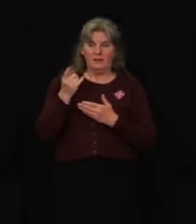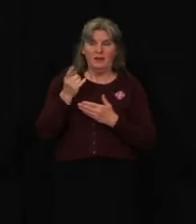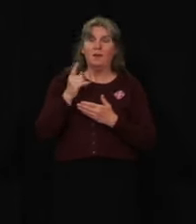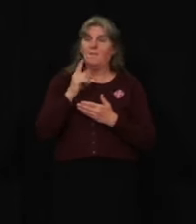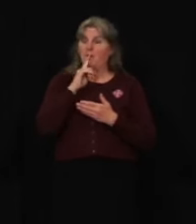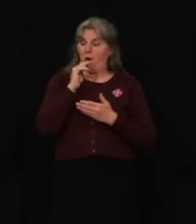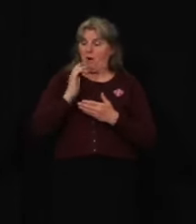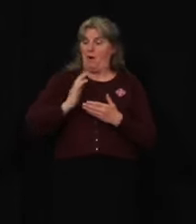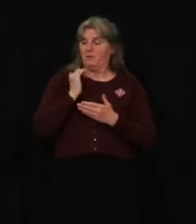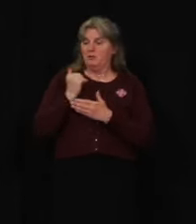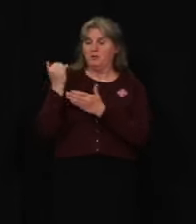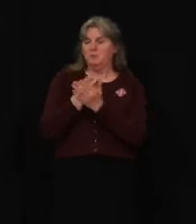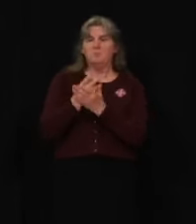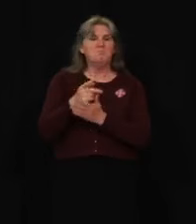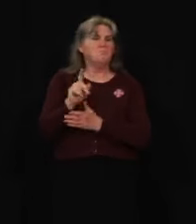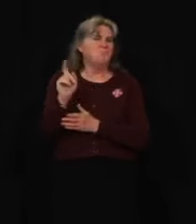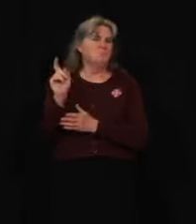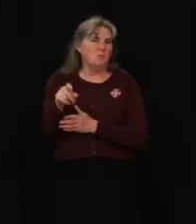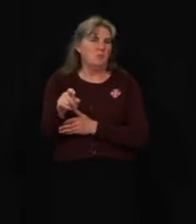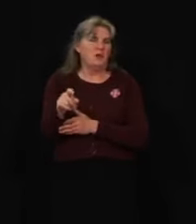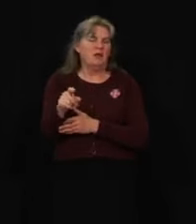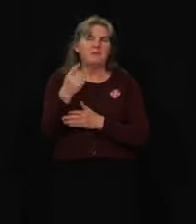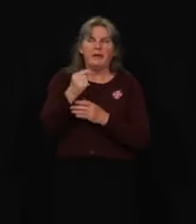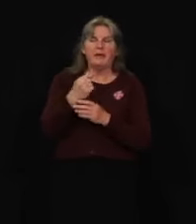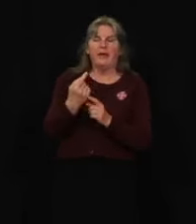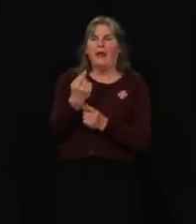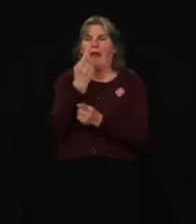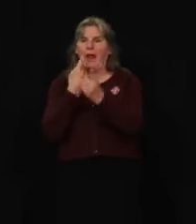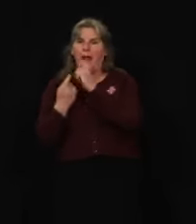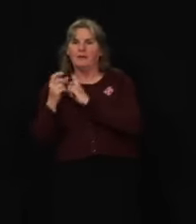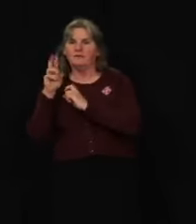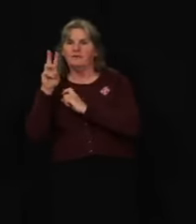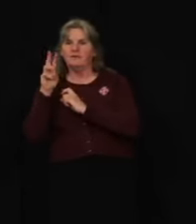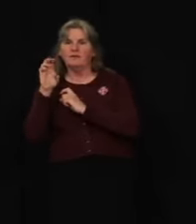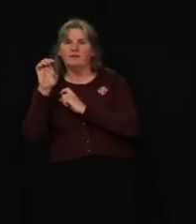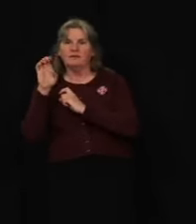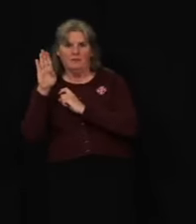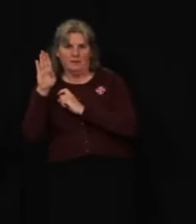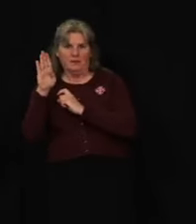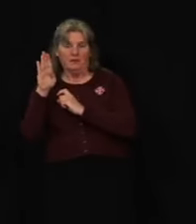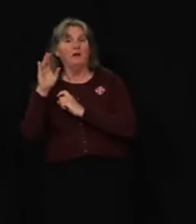everybody...